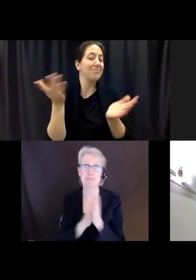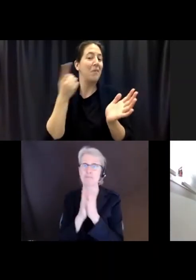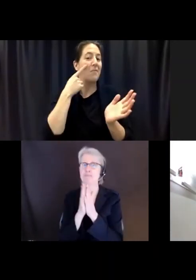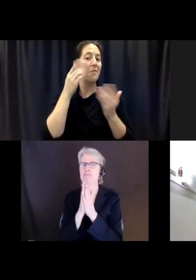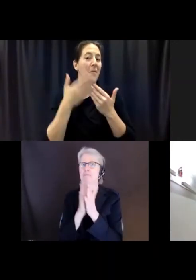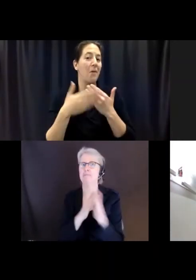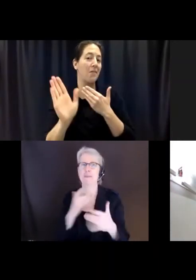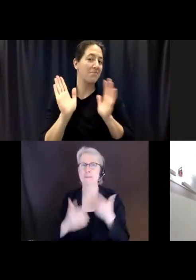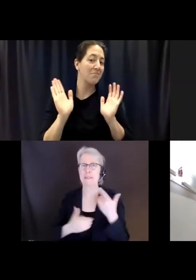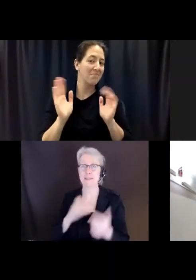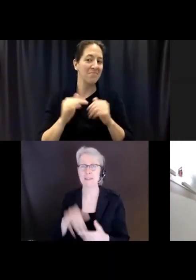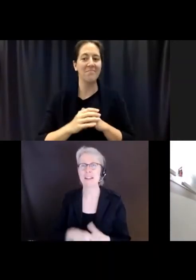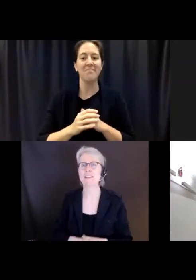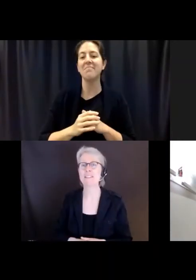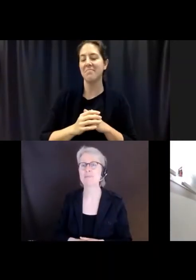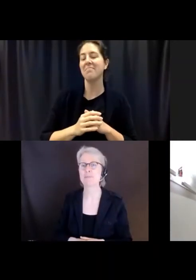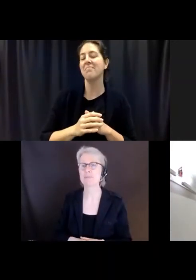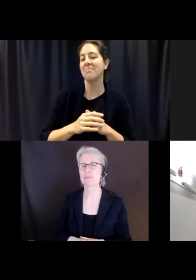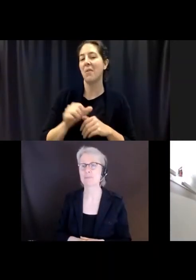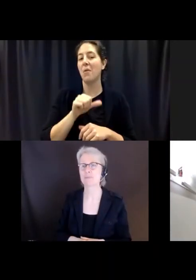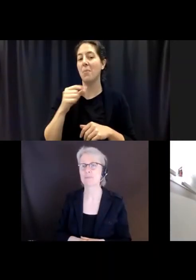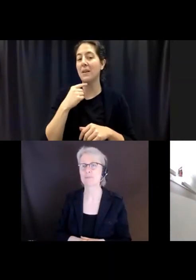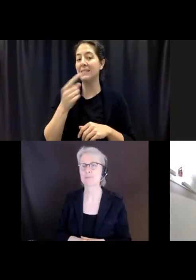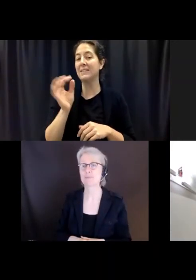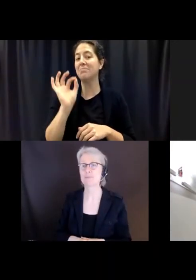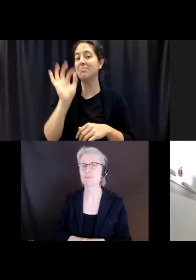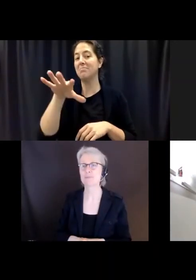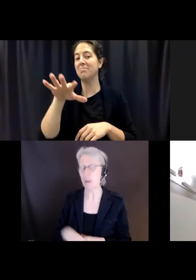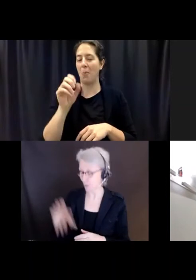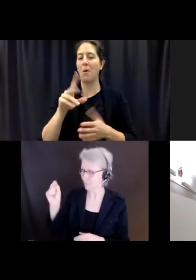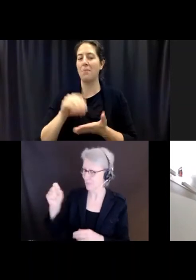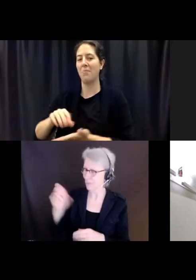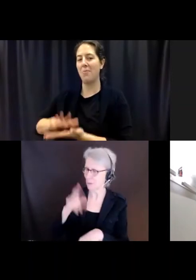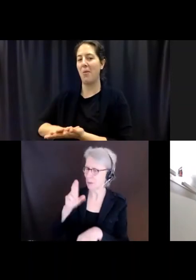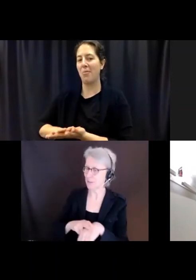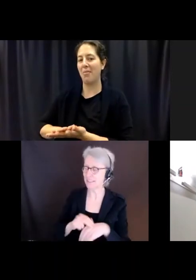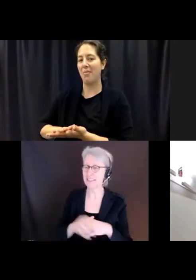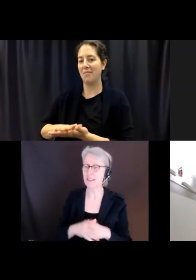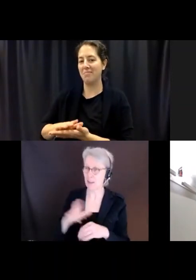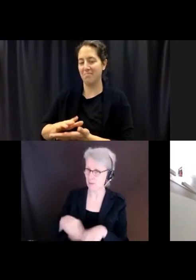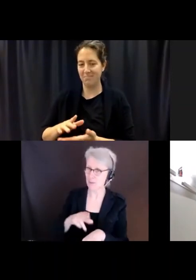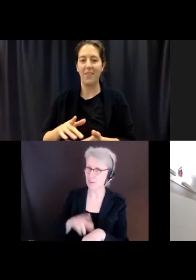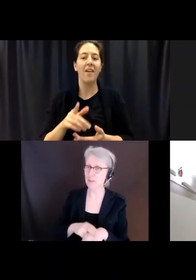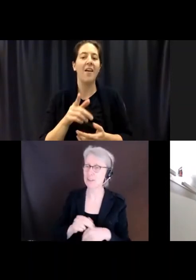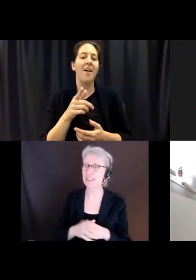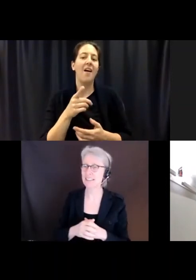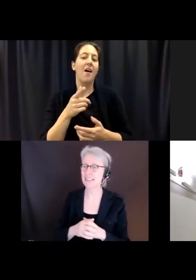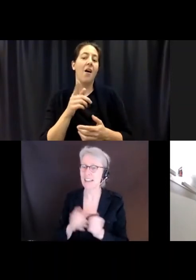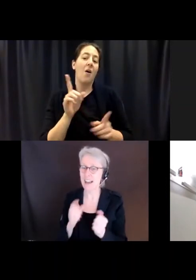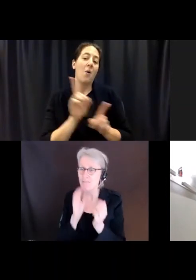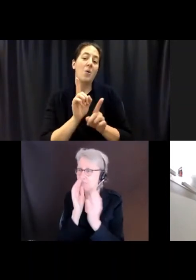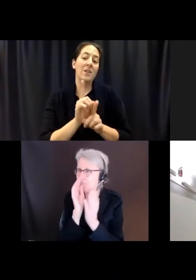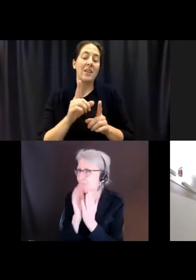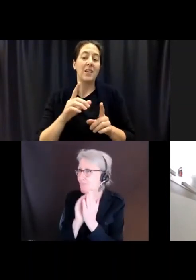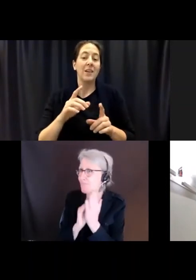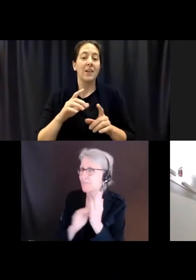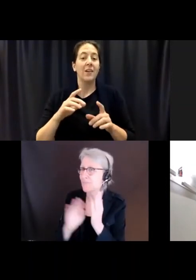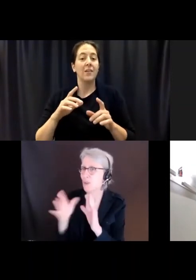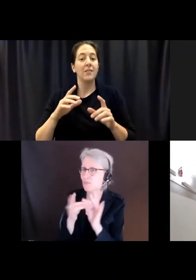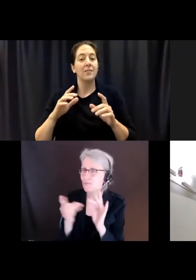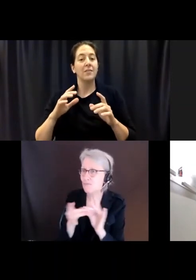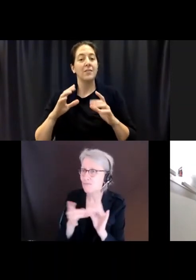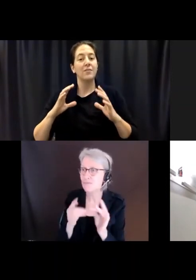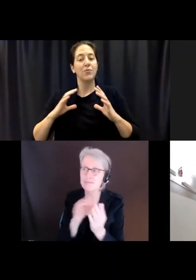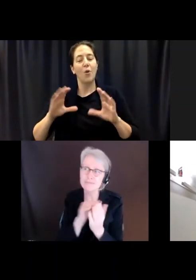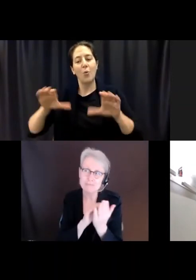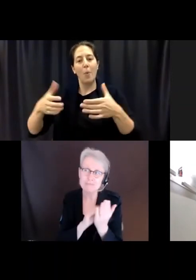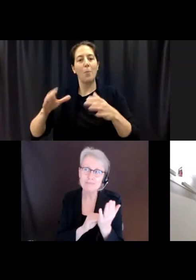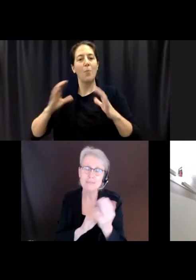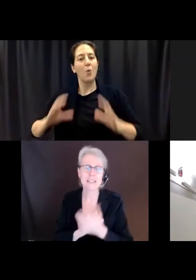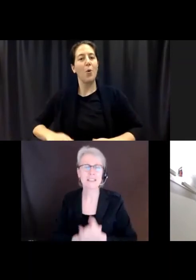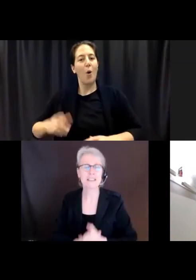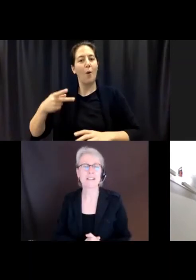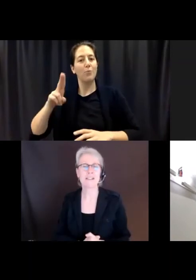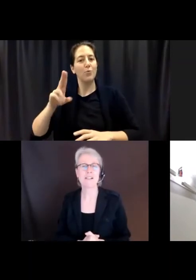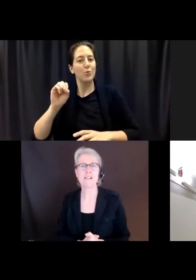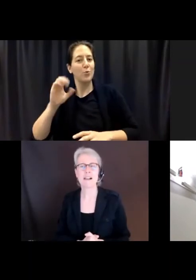ALL RIGHT. OF COURSE. OF COURSE. I'M TAKING DOWN NOTES. AND SO AT CORPUSCULE, WE ALSO